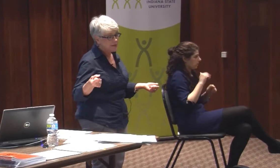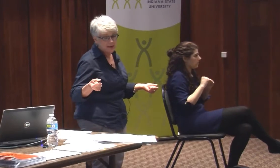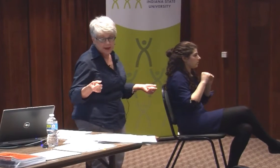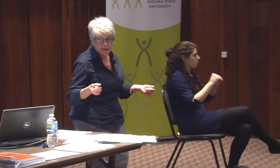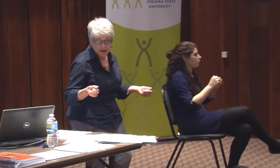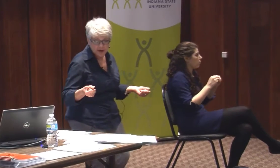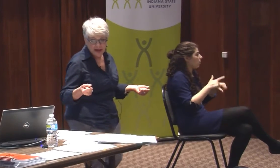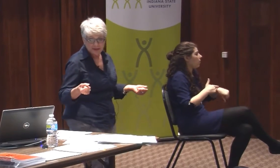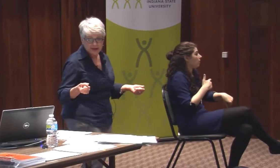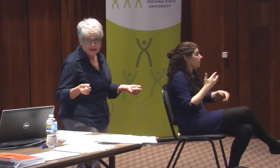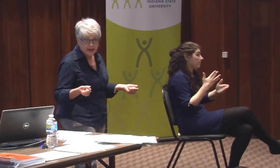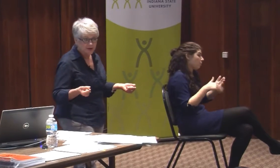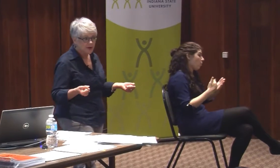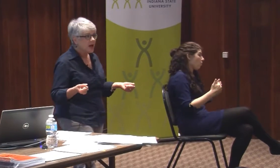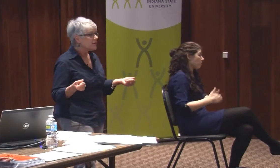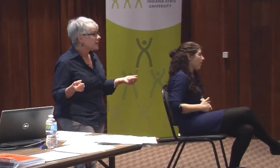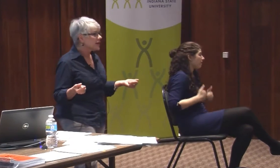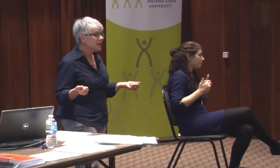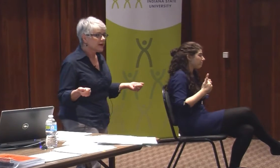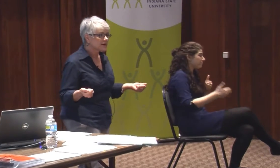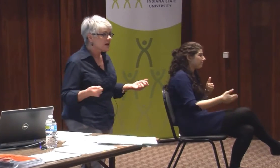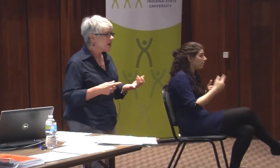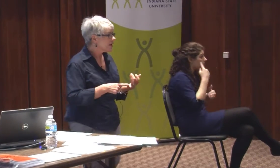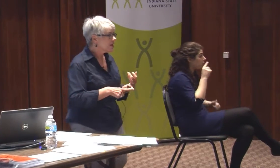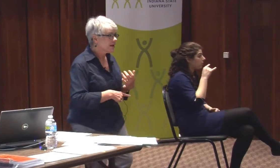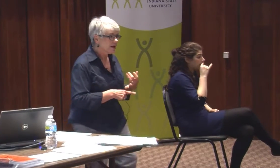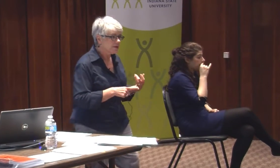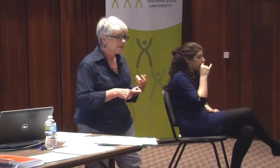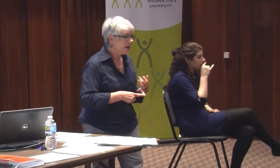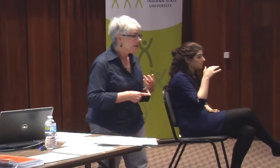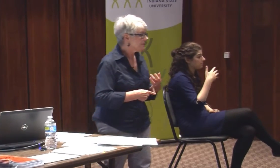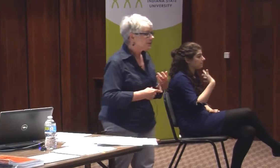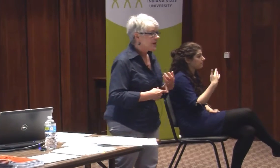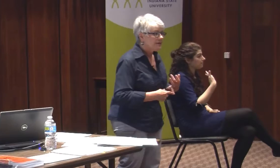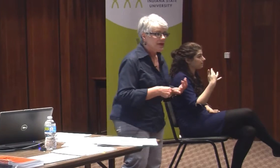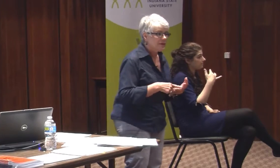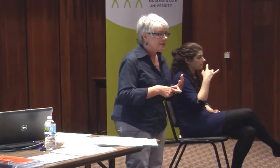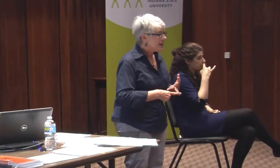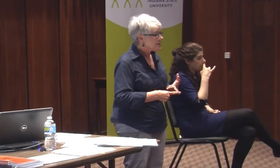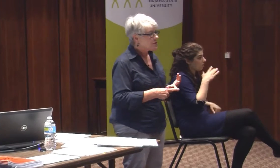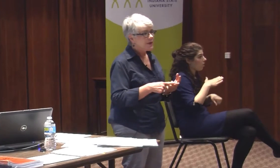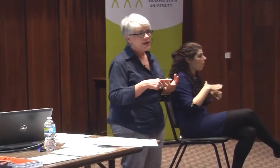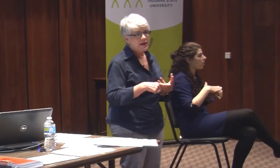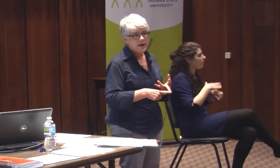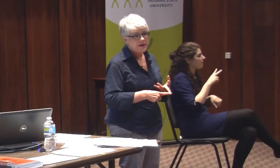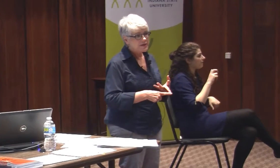and maybe their whole life this is a how they'll do it. For a kid that's on, you know, vent, maybe has a trach, has